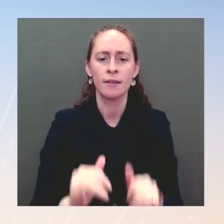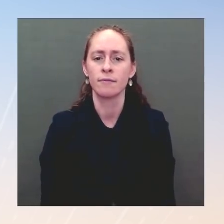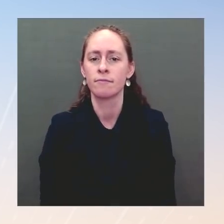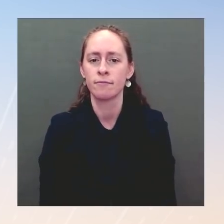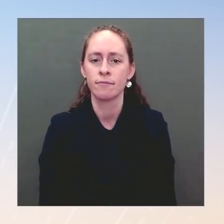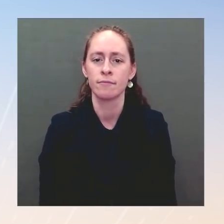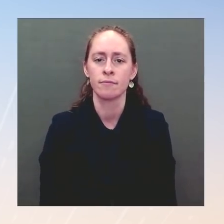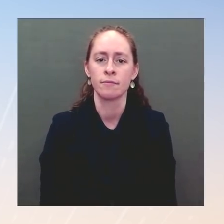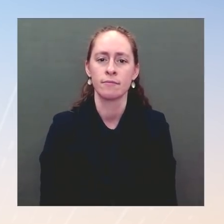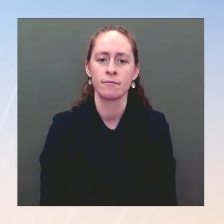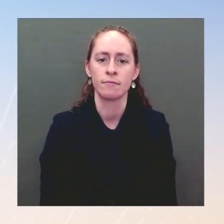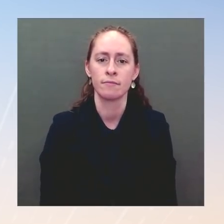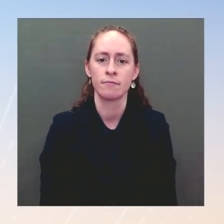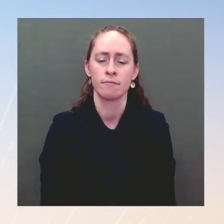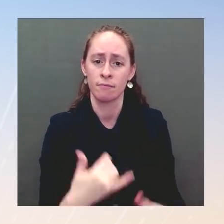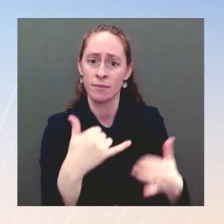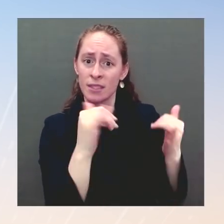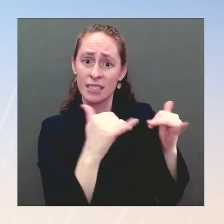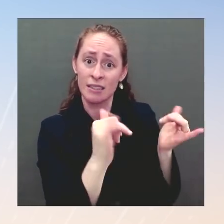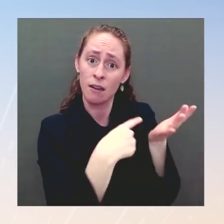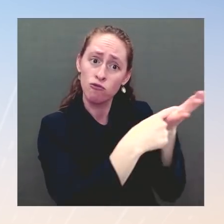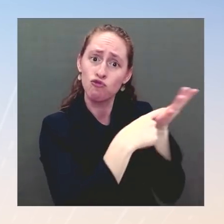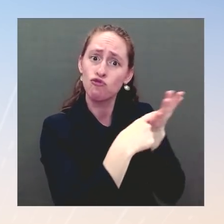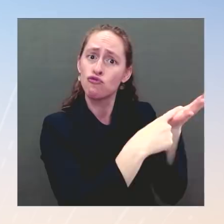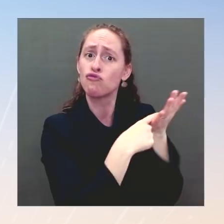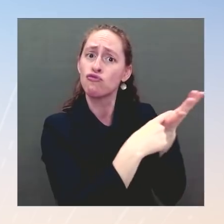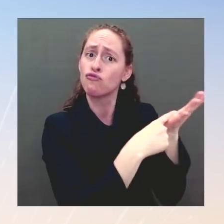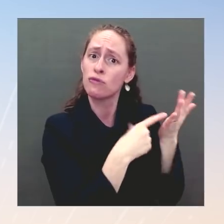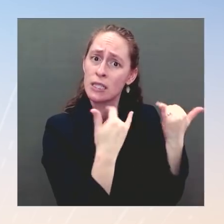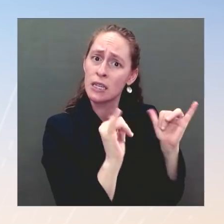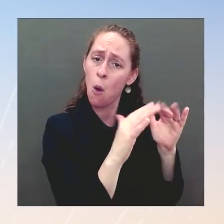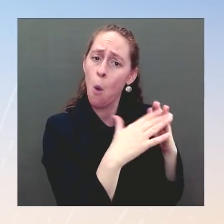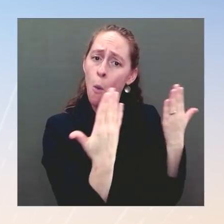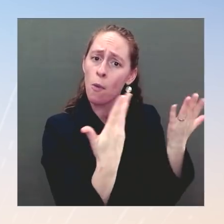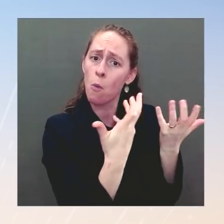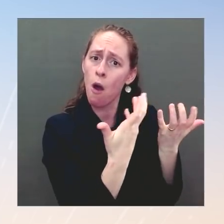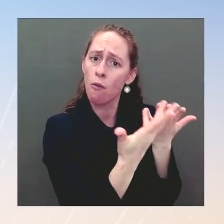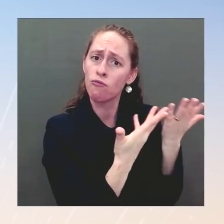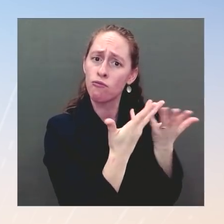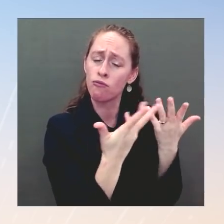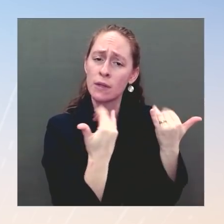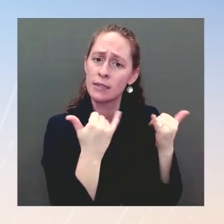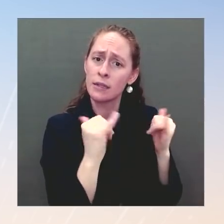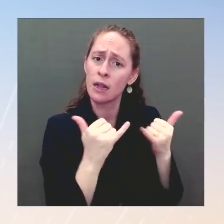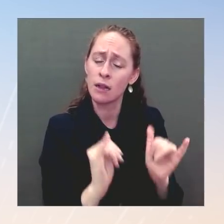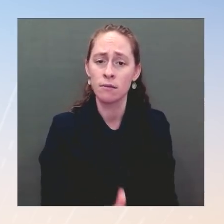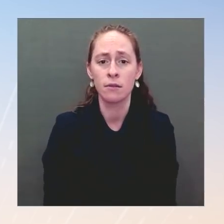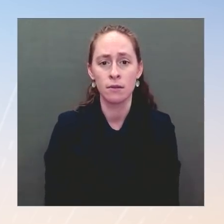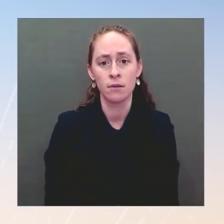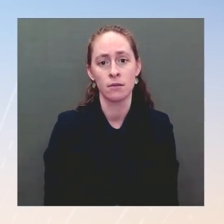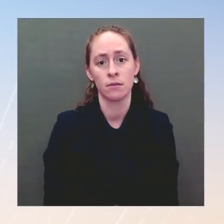that there will be significant consequences beyond what we have done already should he invade further. Go ahead, Jeff.